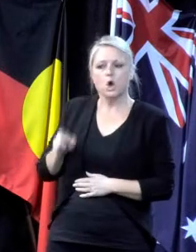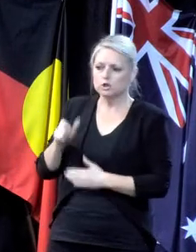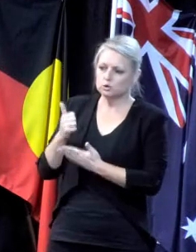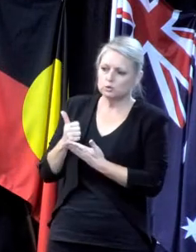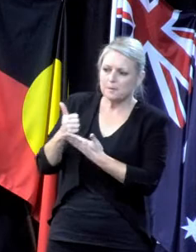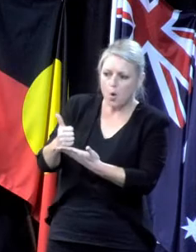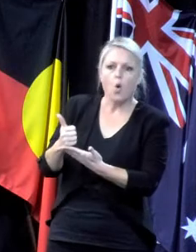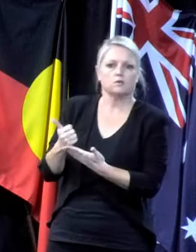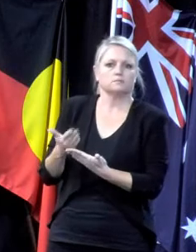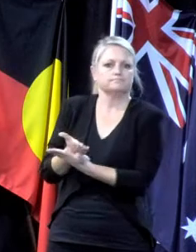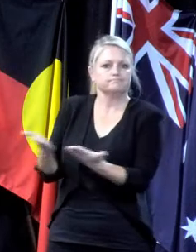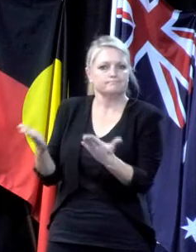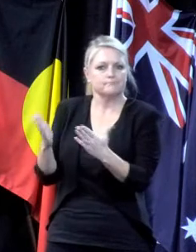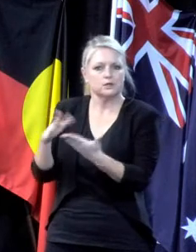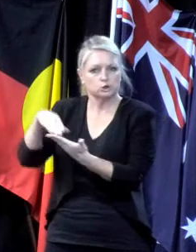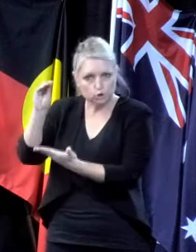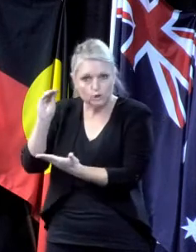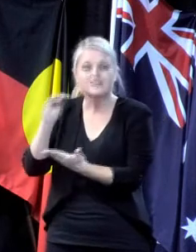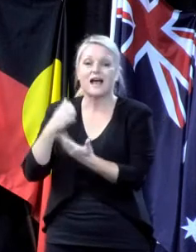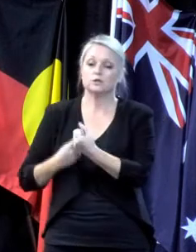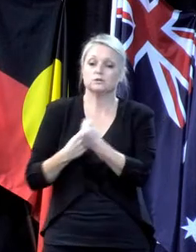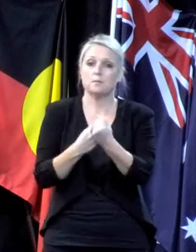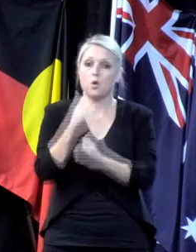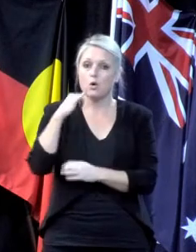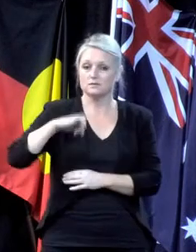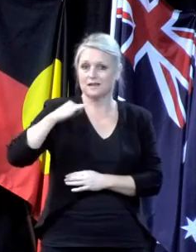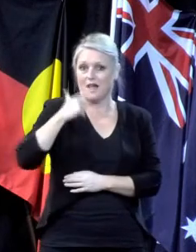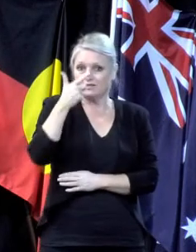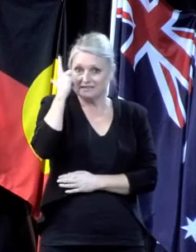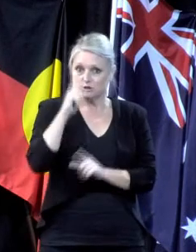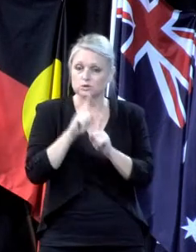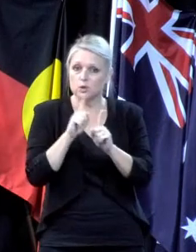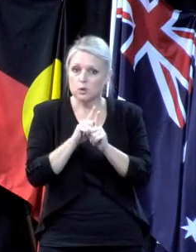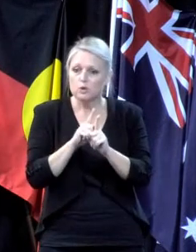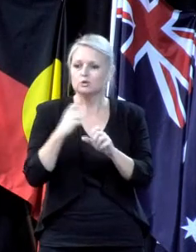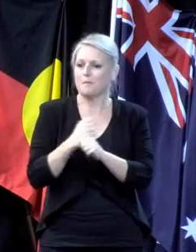as well, and to work with staff around that cultural understanding and ensuring that we are responding to